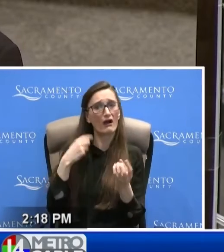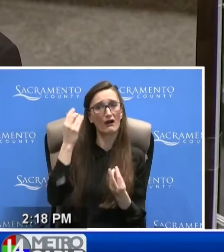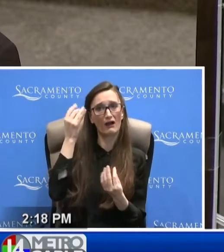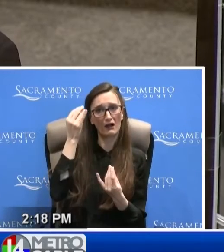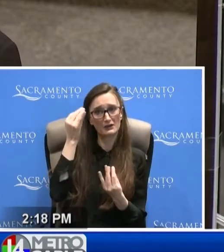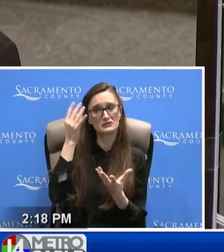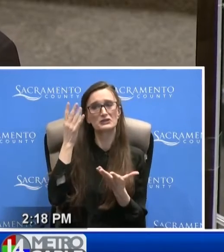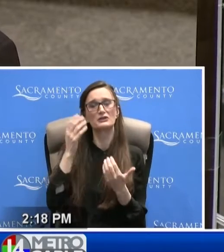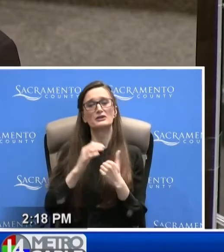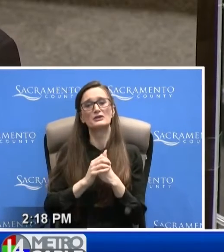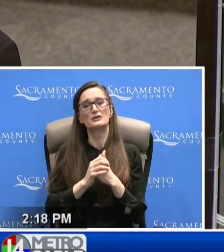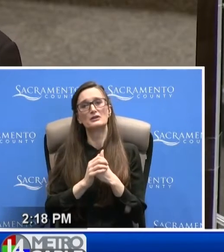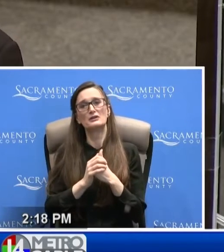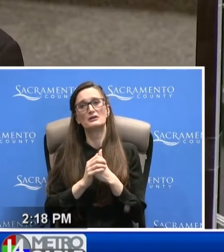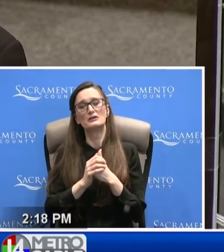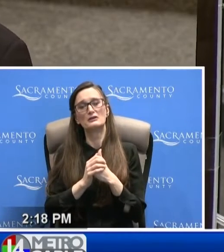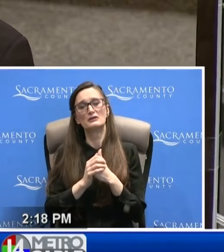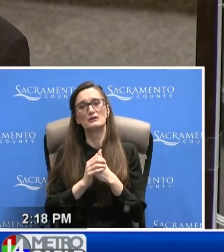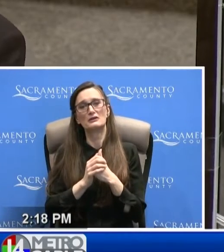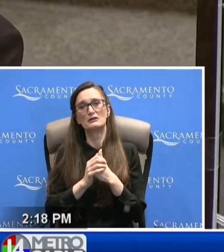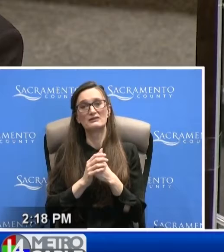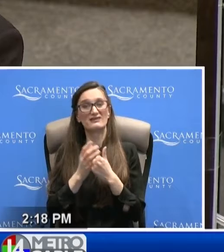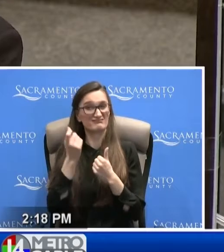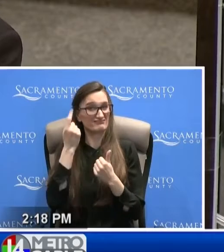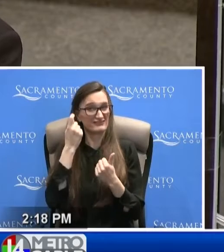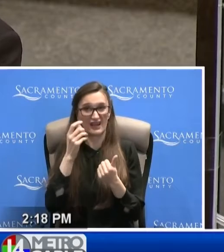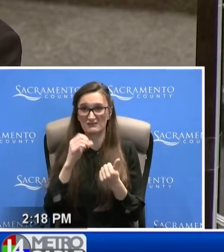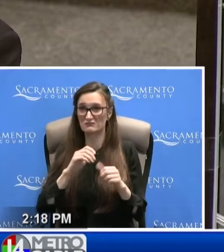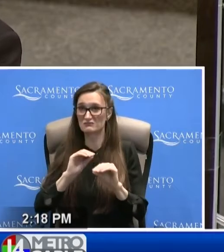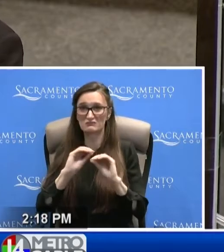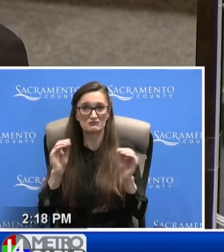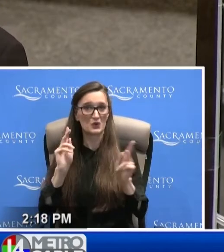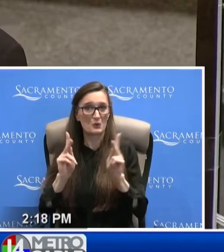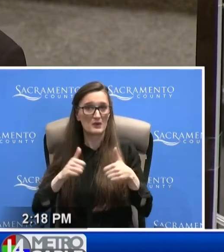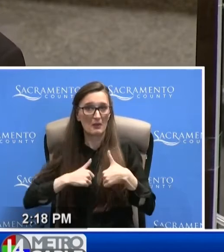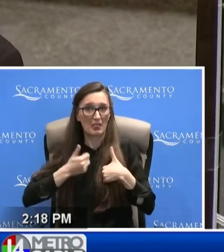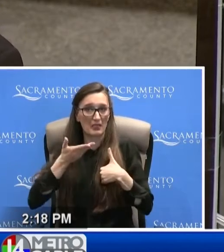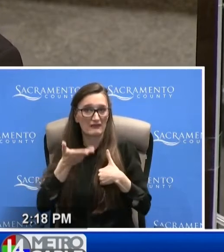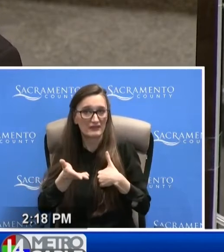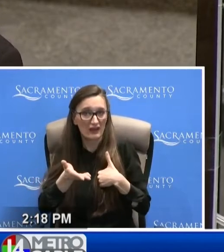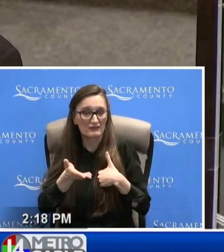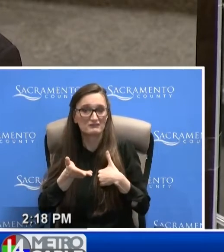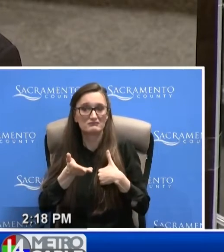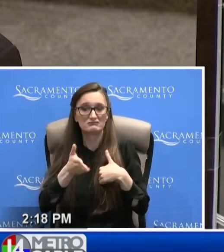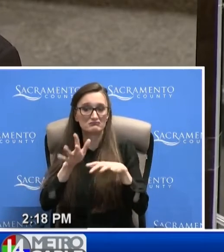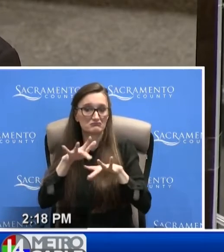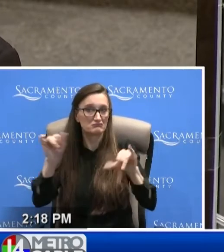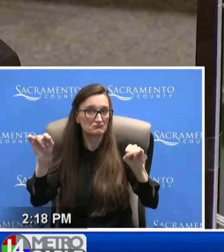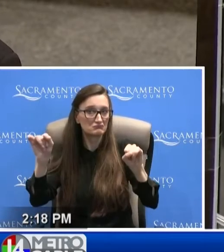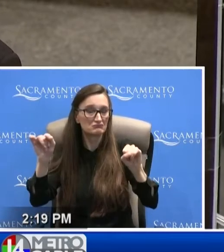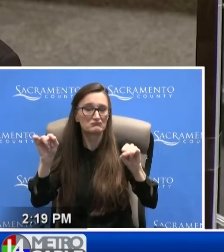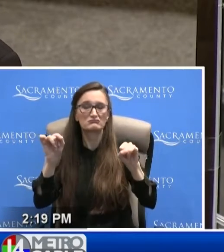there. Like, like I said, there's nobody out there, and the someone pointed out to me